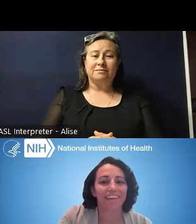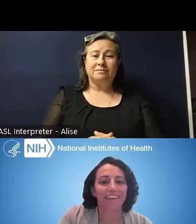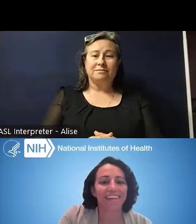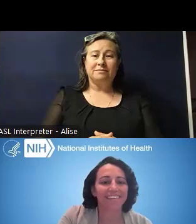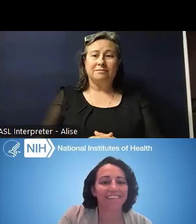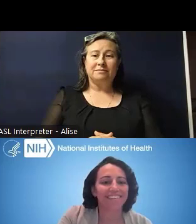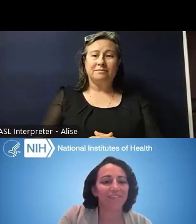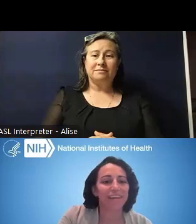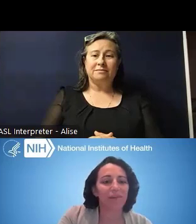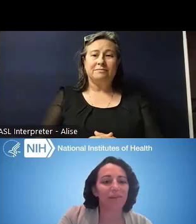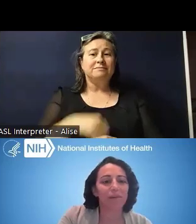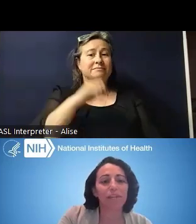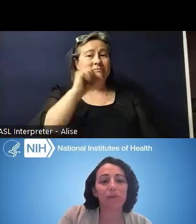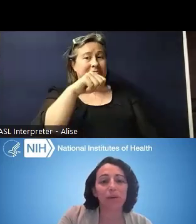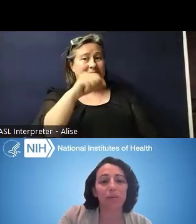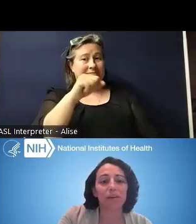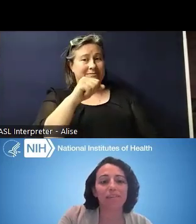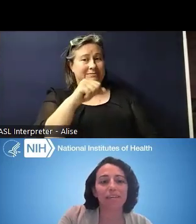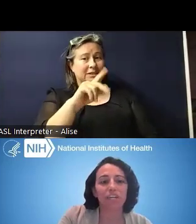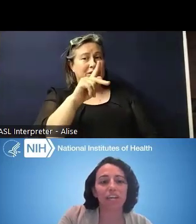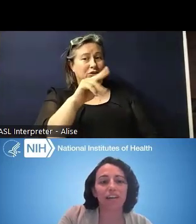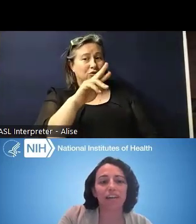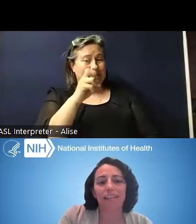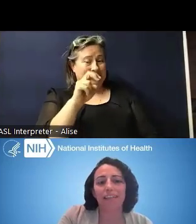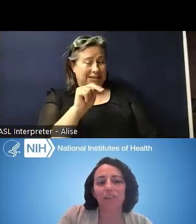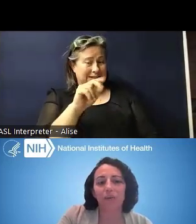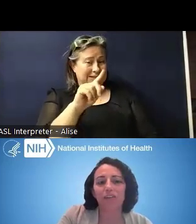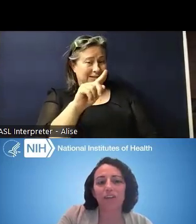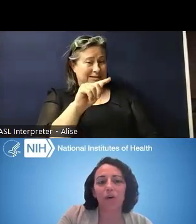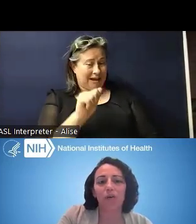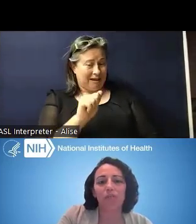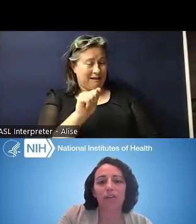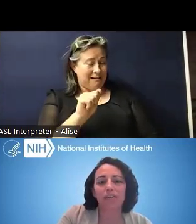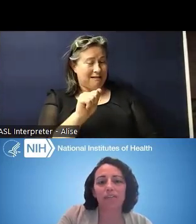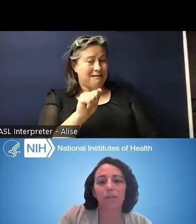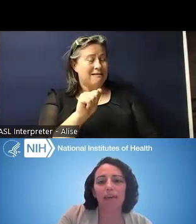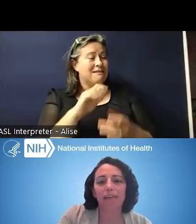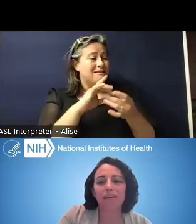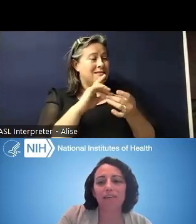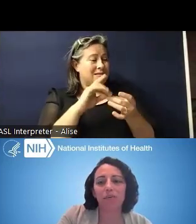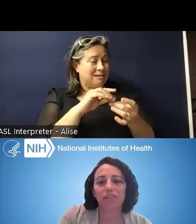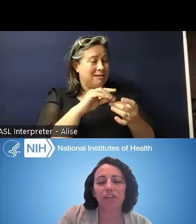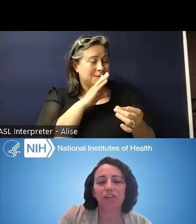Kristin Ta: Yes, so today, we're going to be doing a presentation that's going to go over some policies, procedures